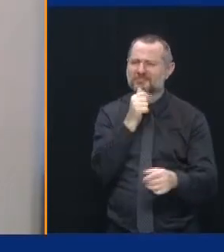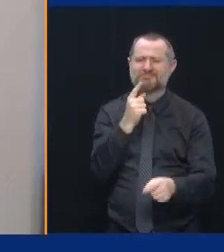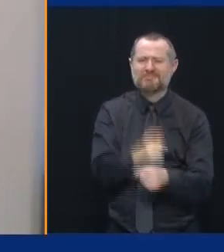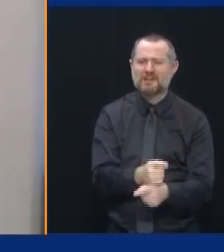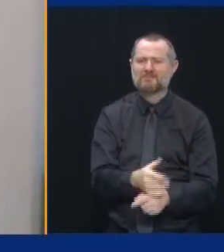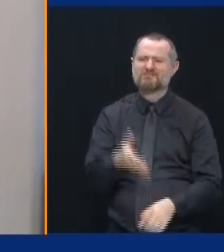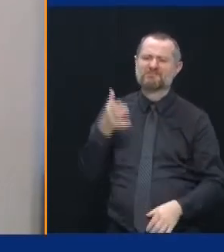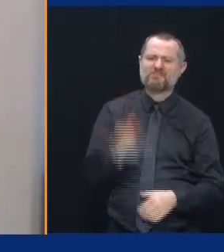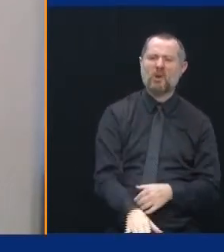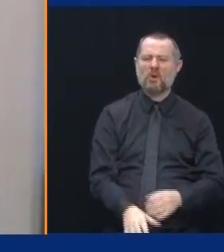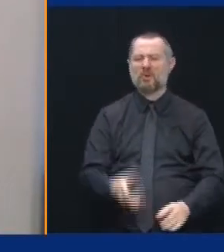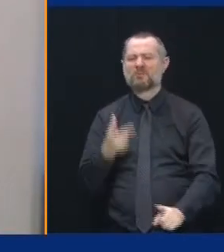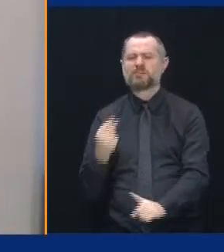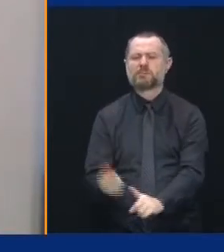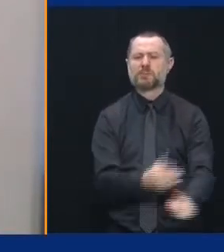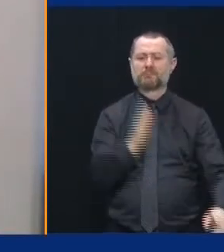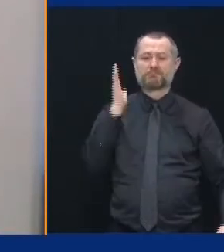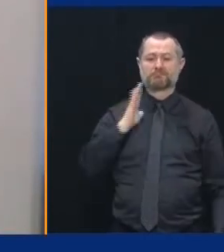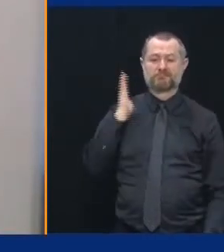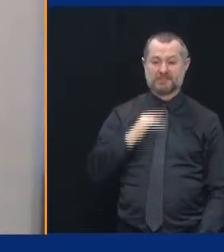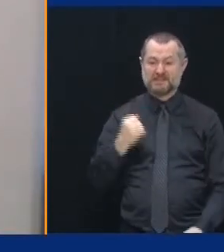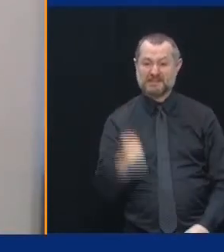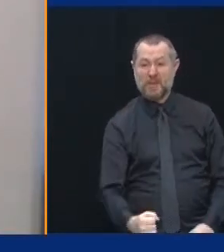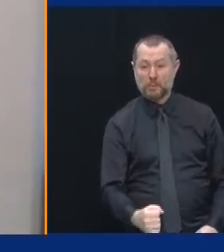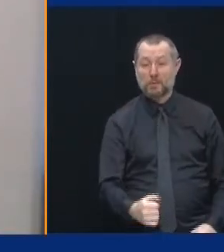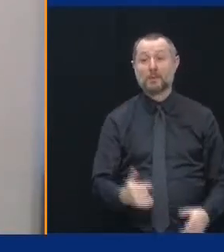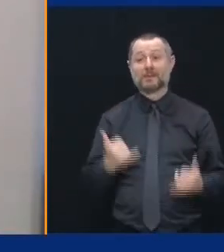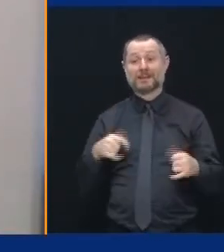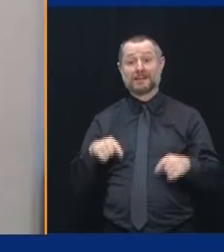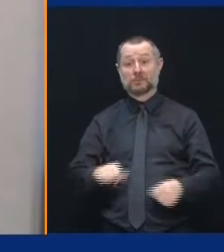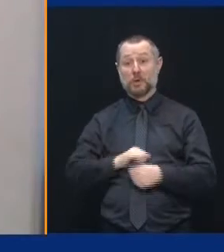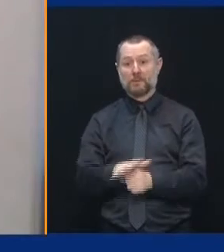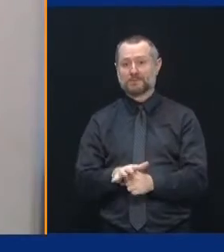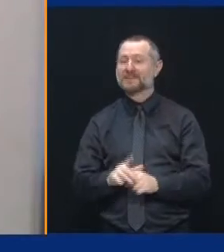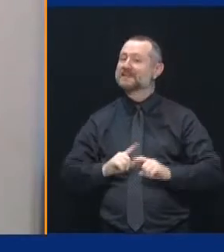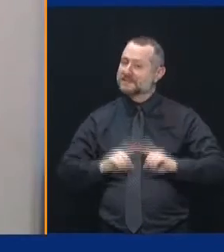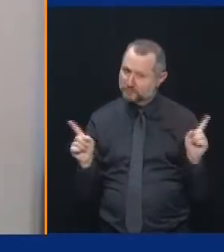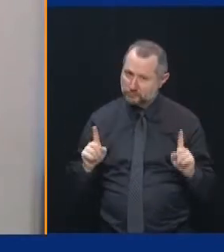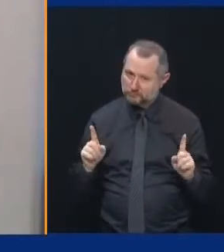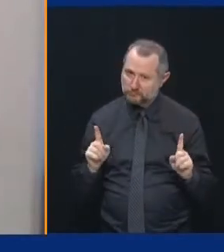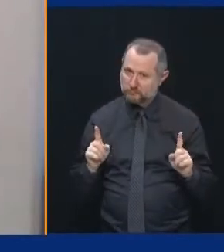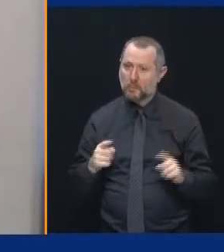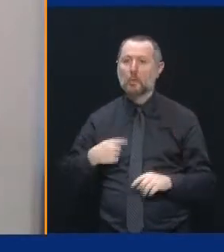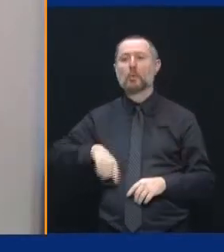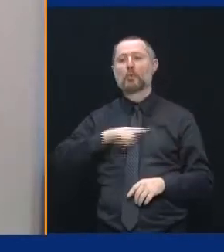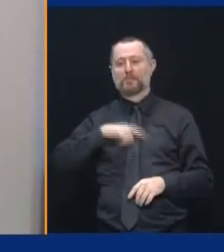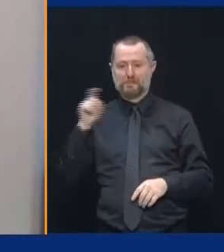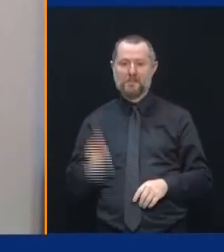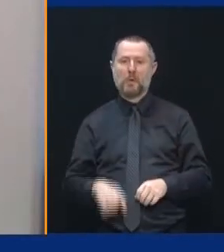LIKE THE TREATMENT, STERILIZATION OF WOMEN AND PUERTO RICO AND THE SOUTH BUT THIS VACCINE IS DIFFERENT AND WE'VE HAD TO GET OUT THERE AND